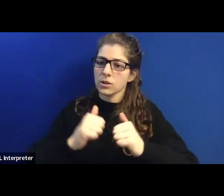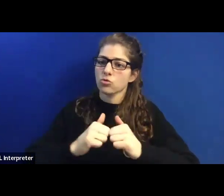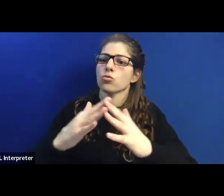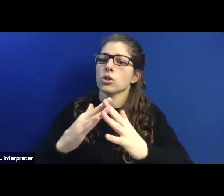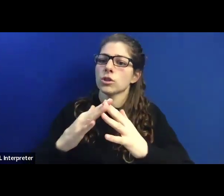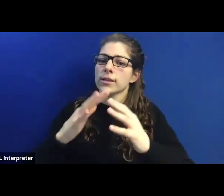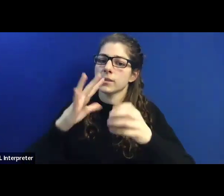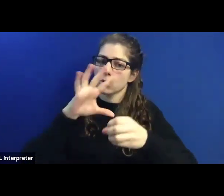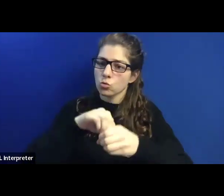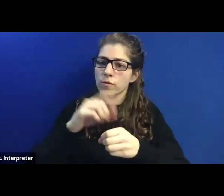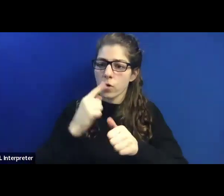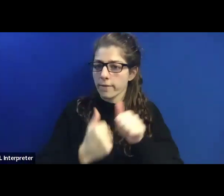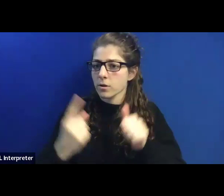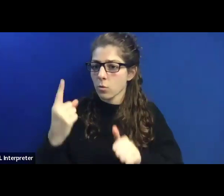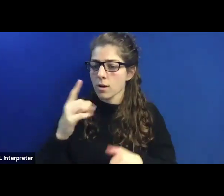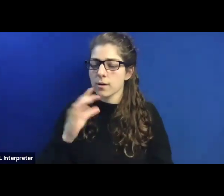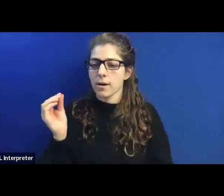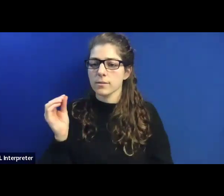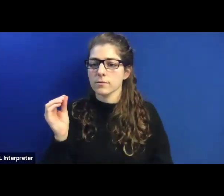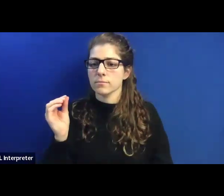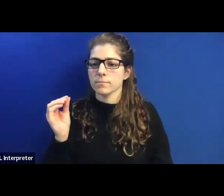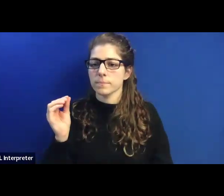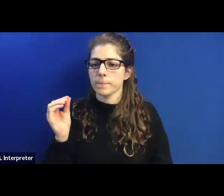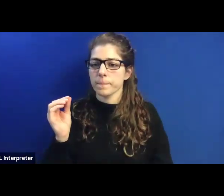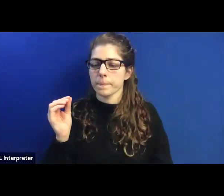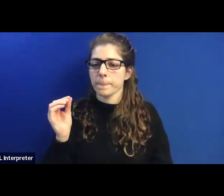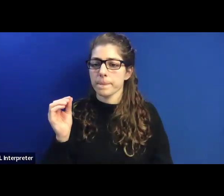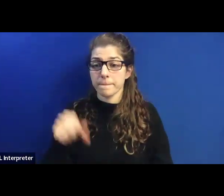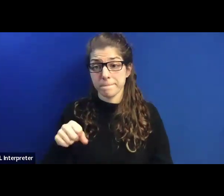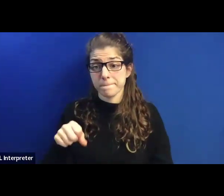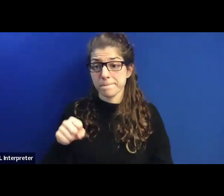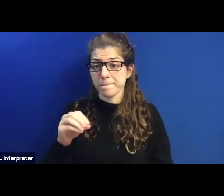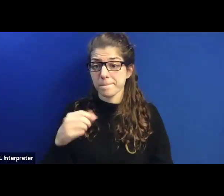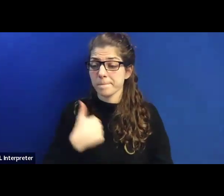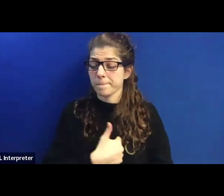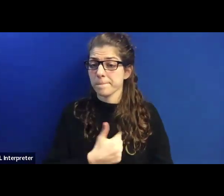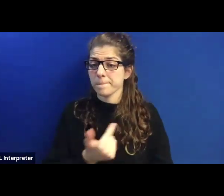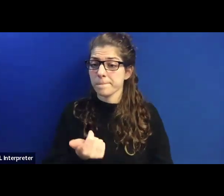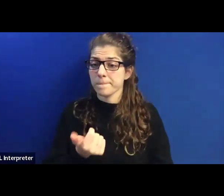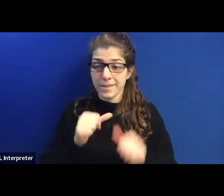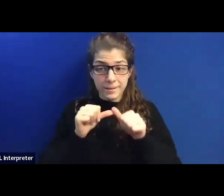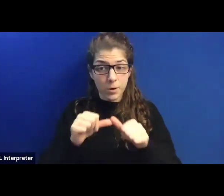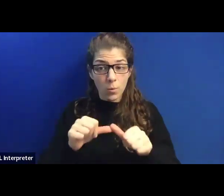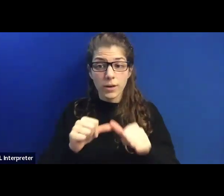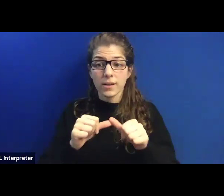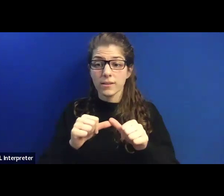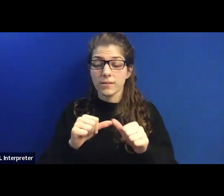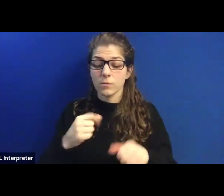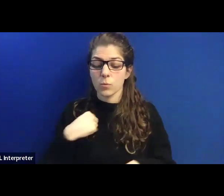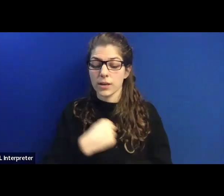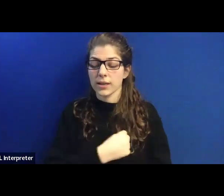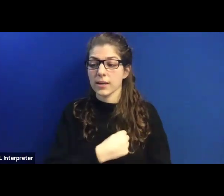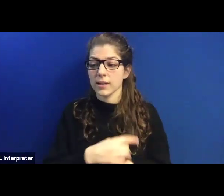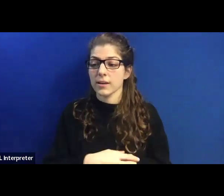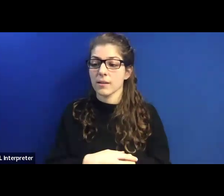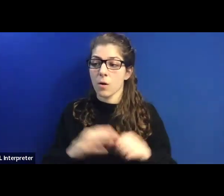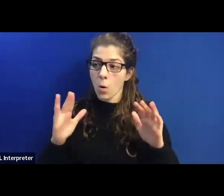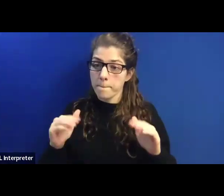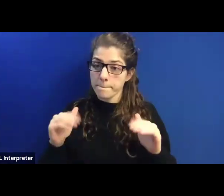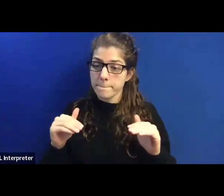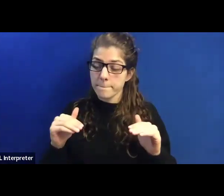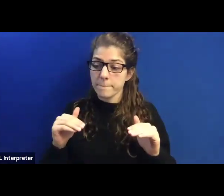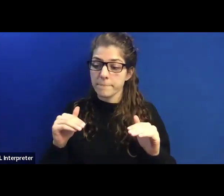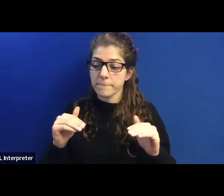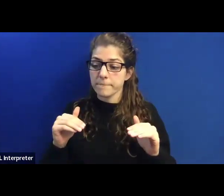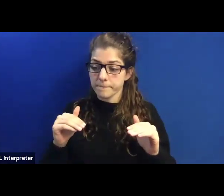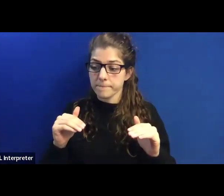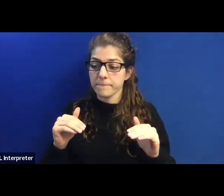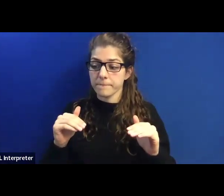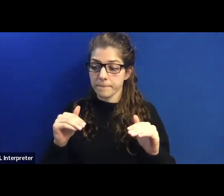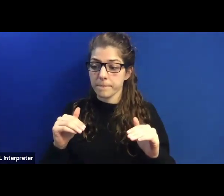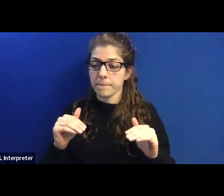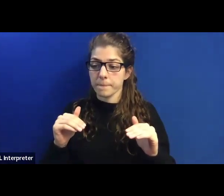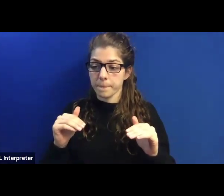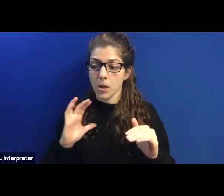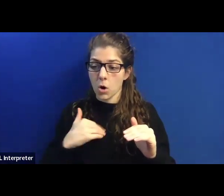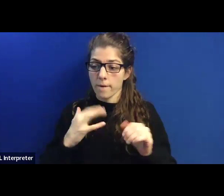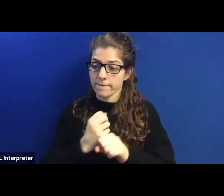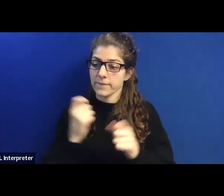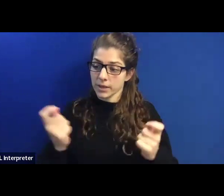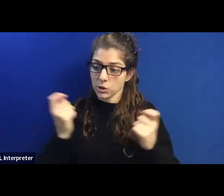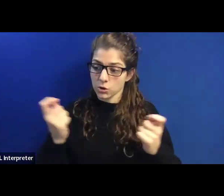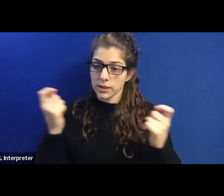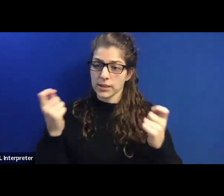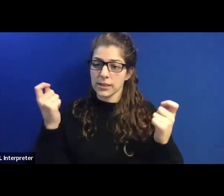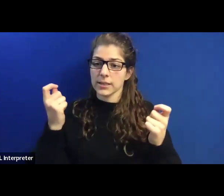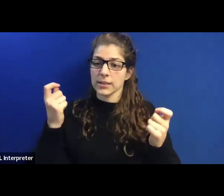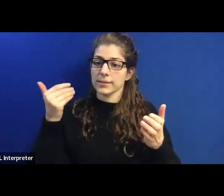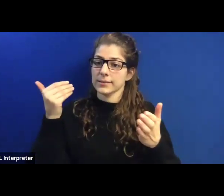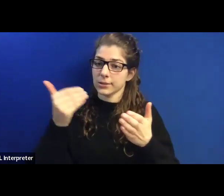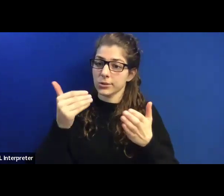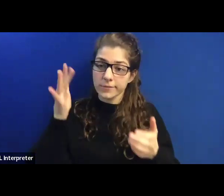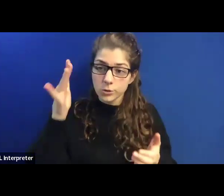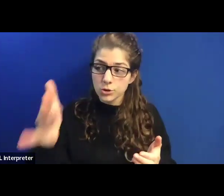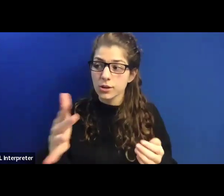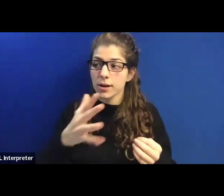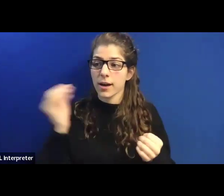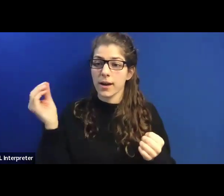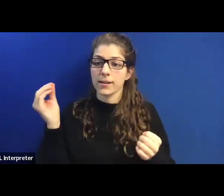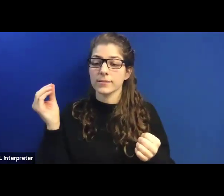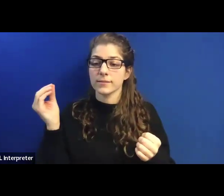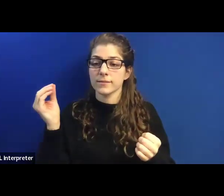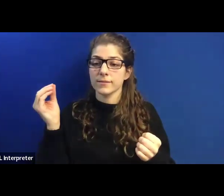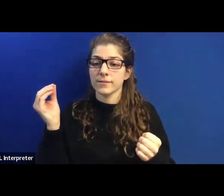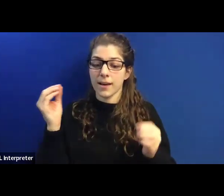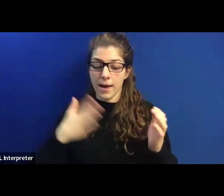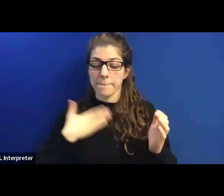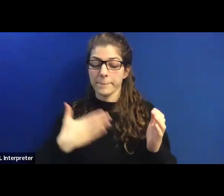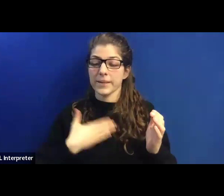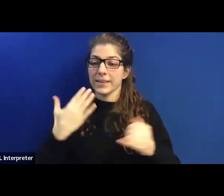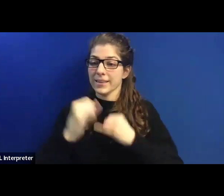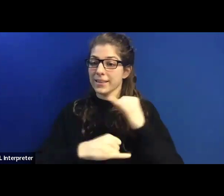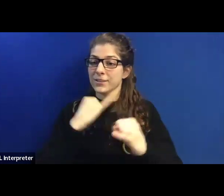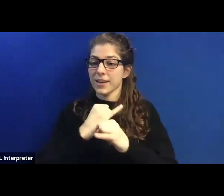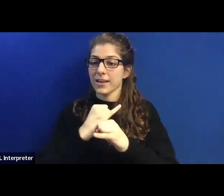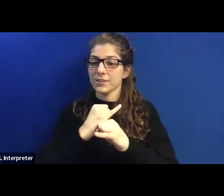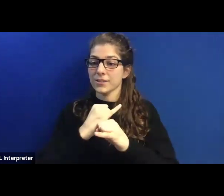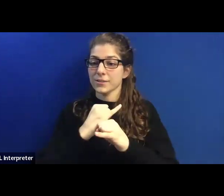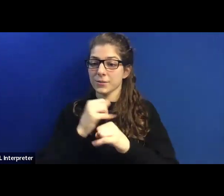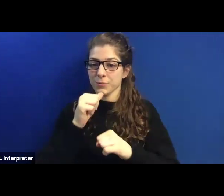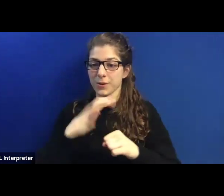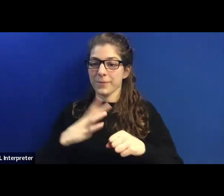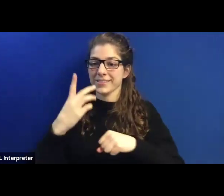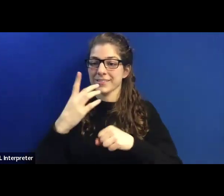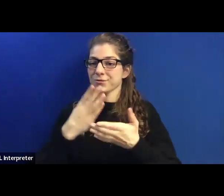And yeah. So we are -- we keep going. We hope to have our victory in nearest future, and happy international women's rights day.